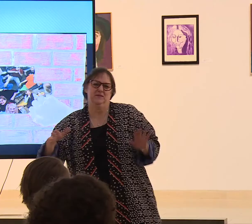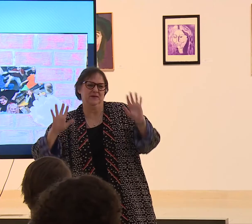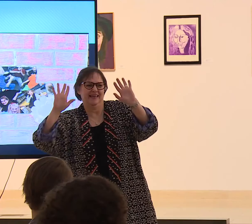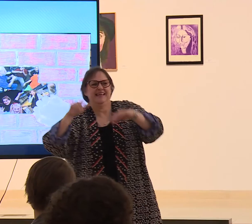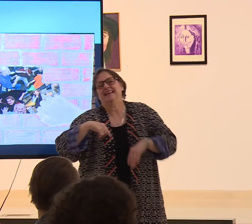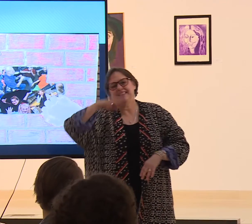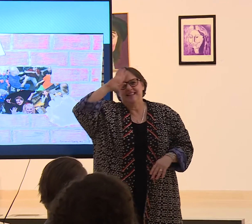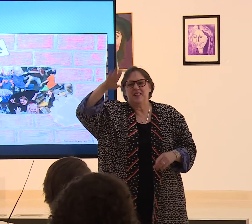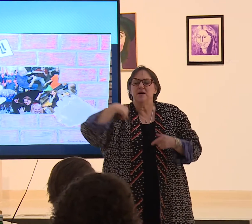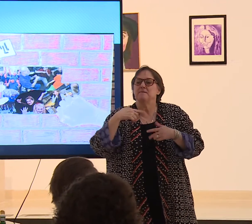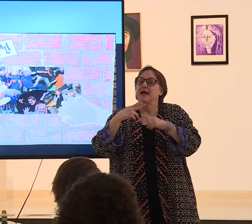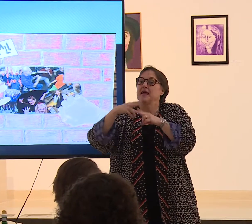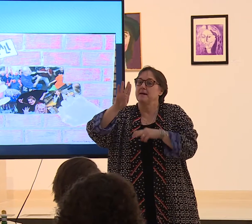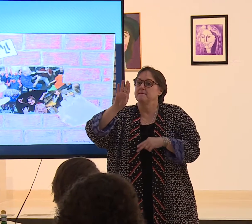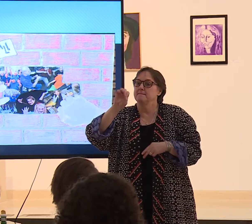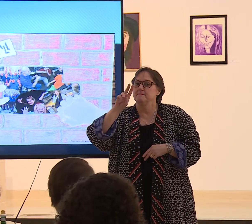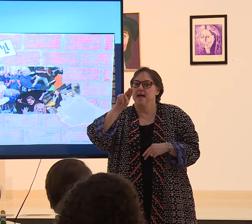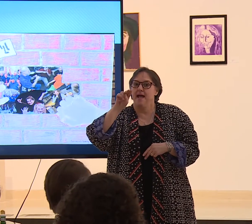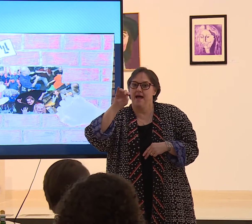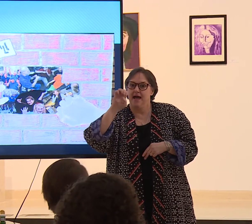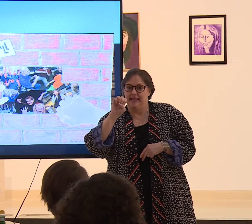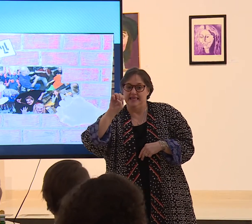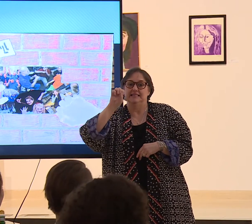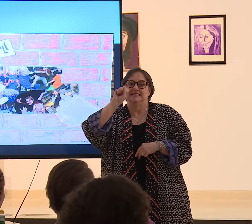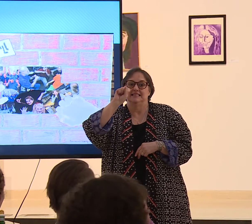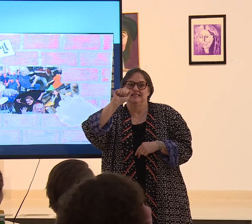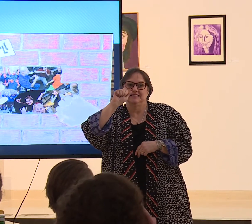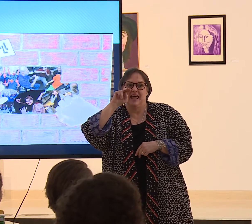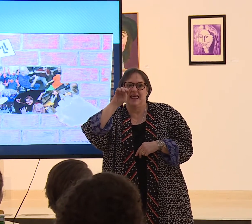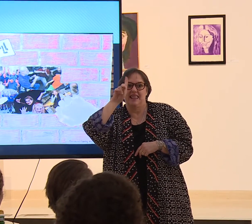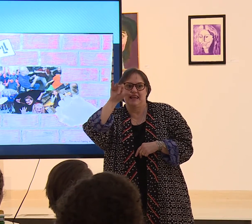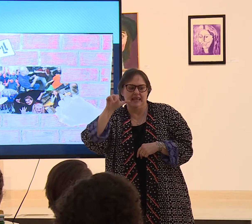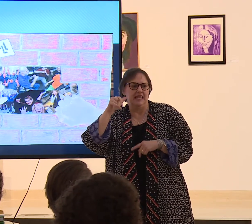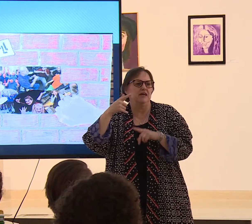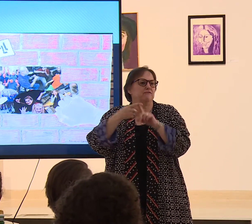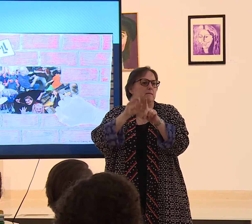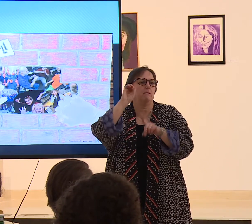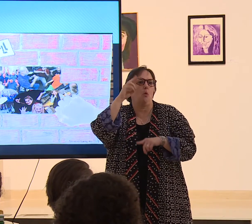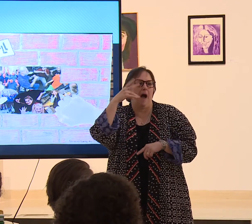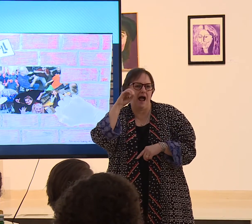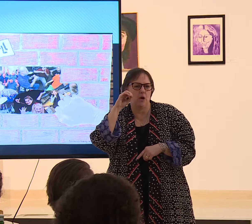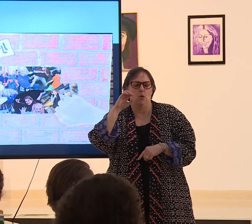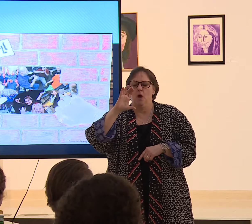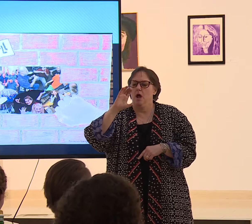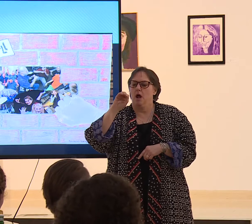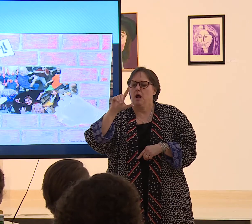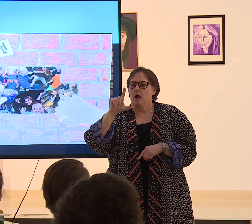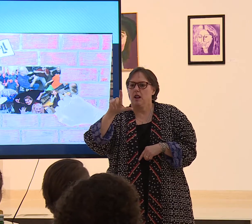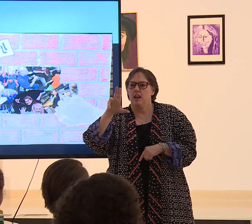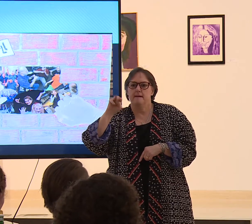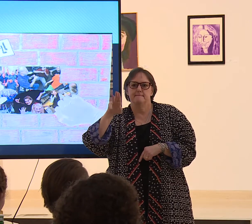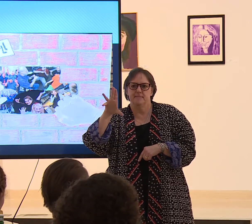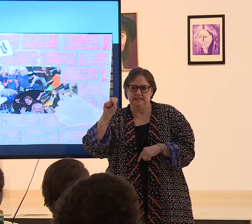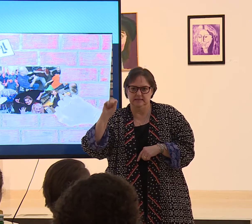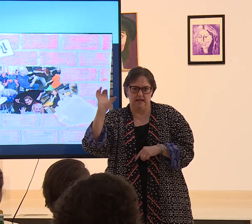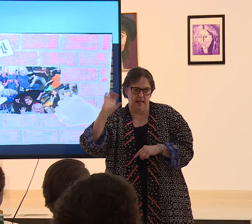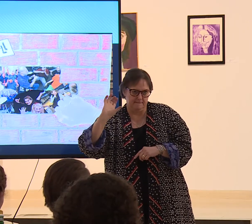Bonnie: Hello. I'm Bonnie Sandy. I'm from Ohio. Columbus, Ohio.